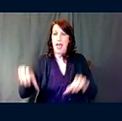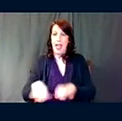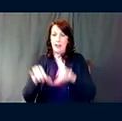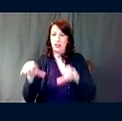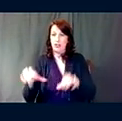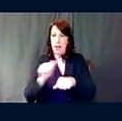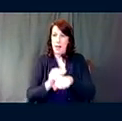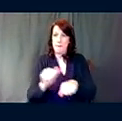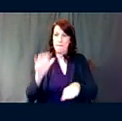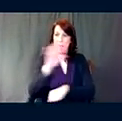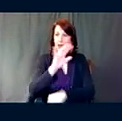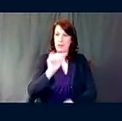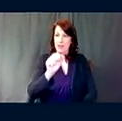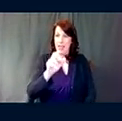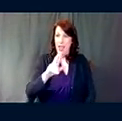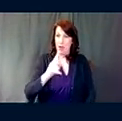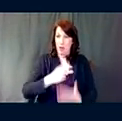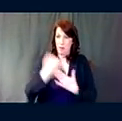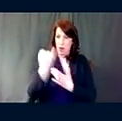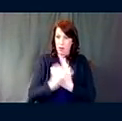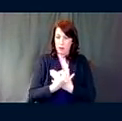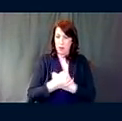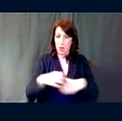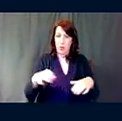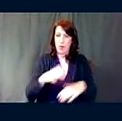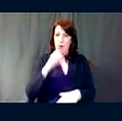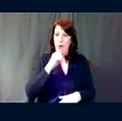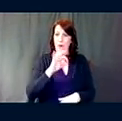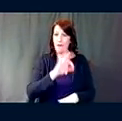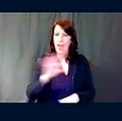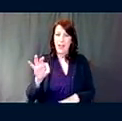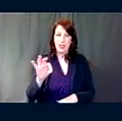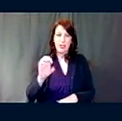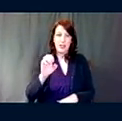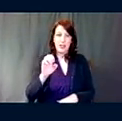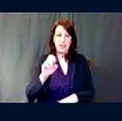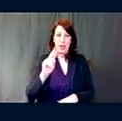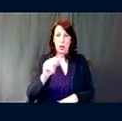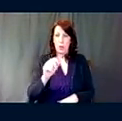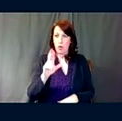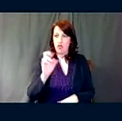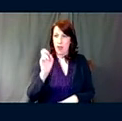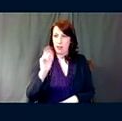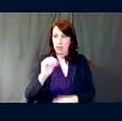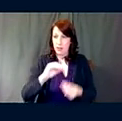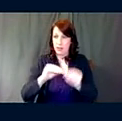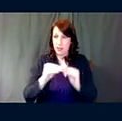NIEHS RESEARCH TO ACTION MOUNTAIN AIR PROJECT. WE DO OLD-FASHIONED ENUMERATION.